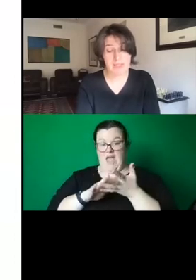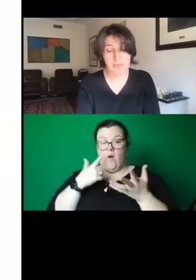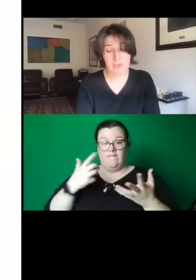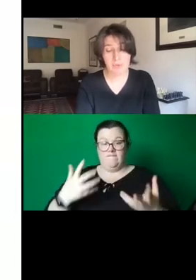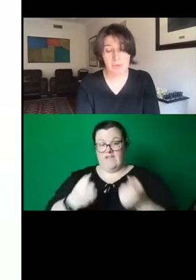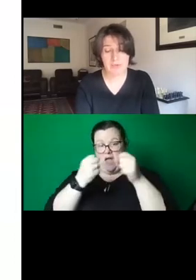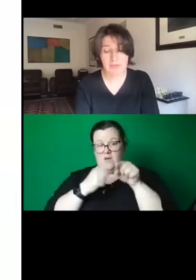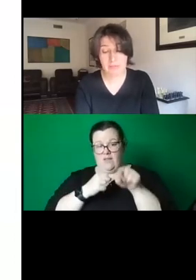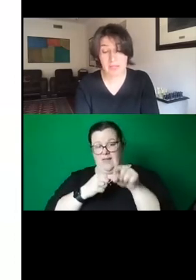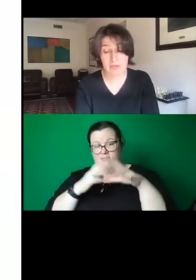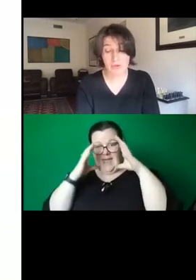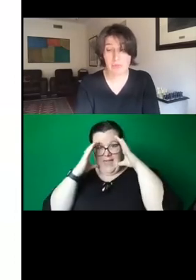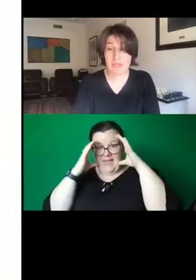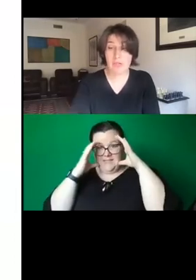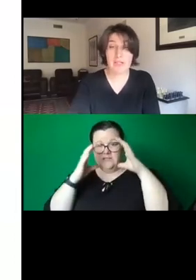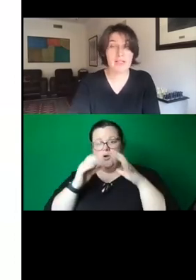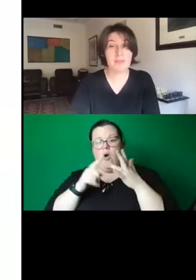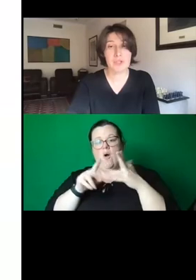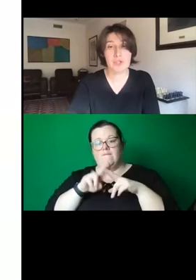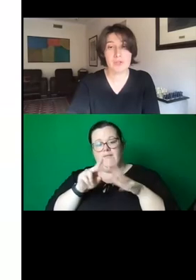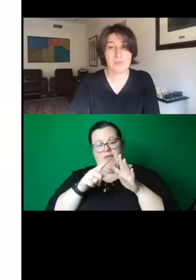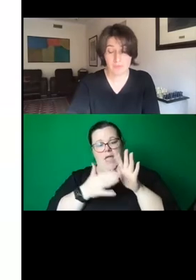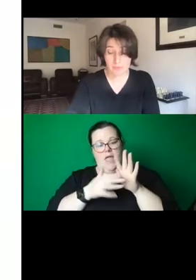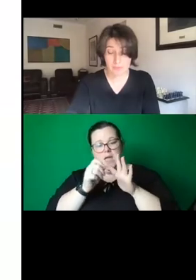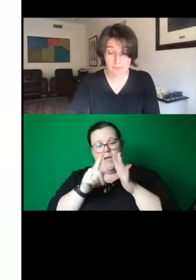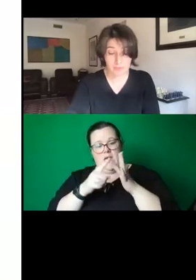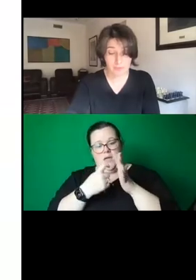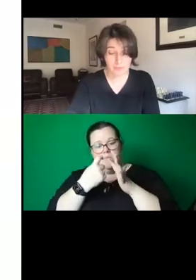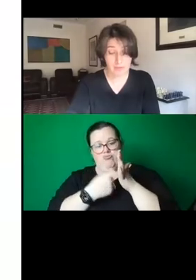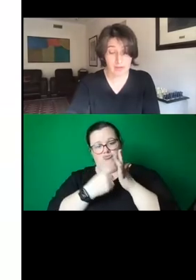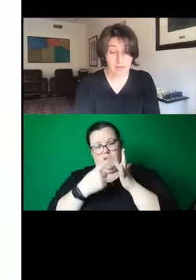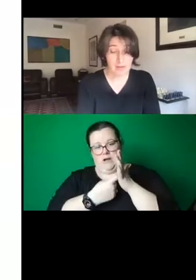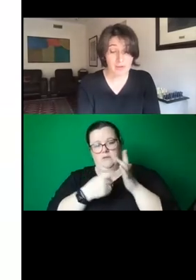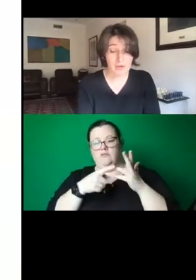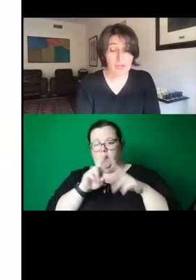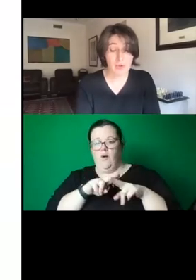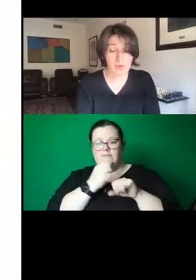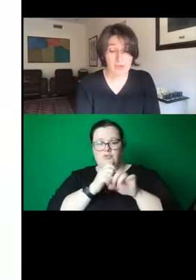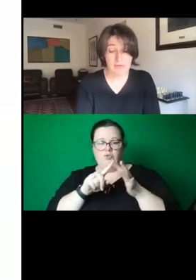the torporito family during my triannial exhibition the story goes the valentine's